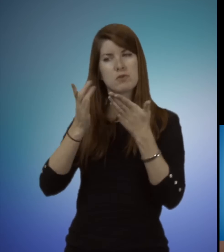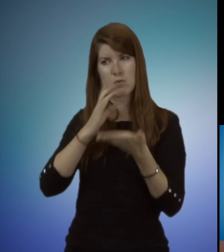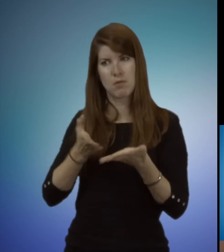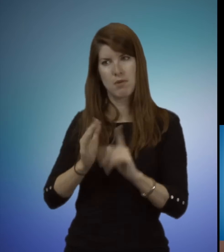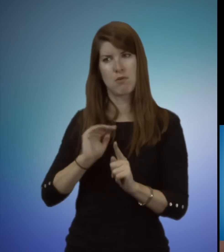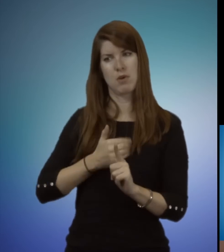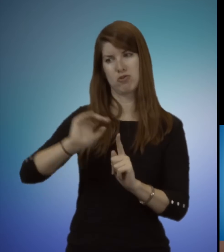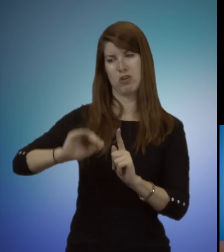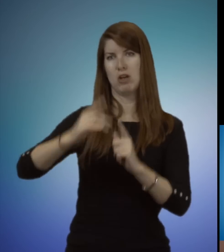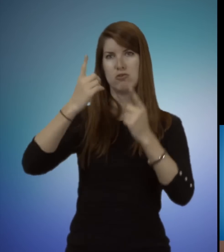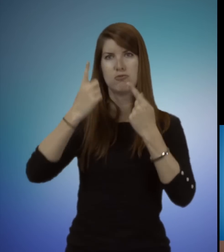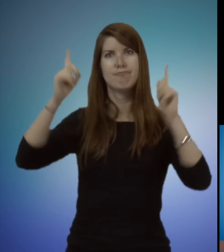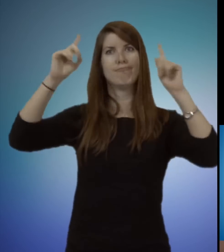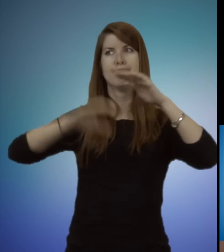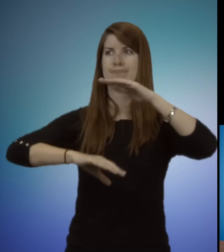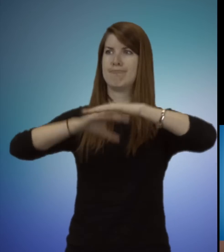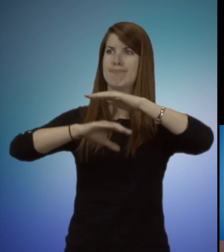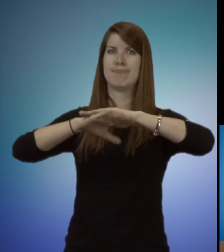that allow our children to achieve their potential.